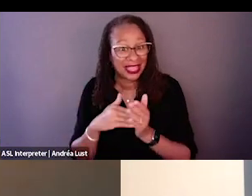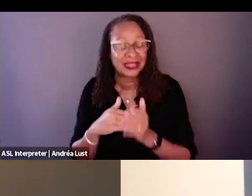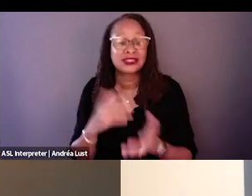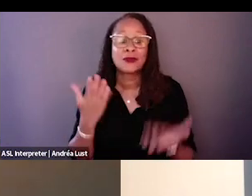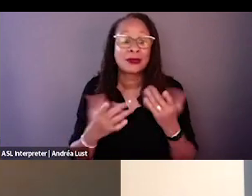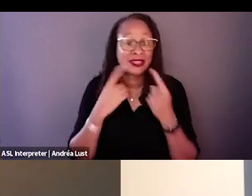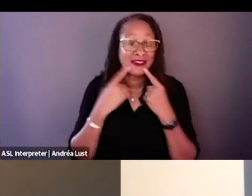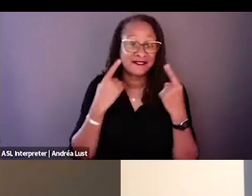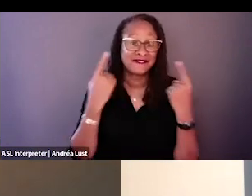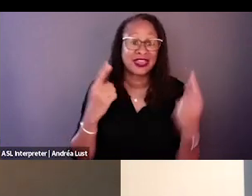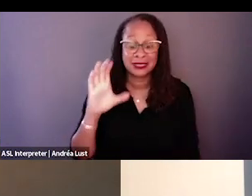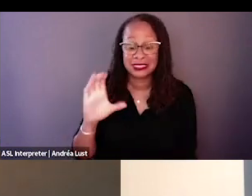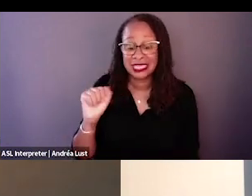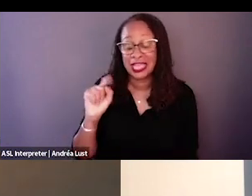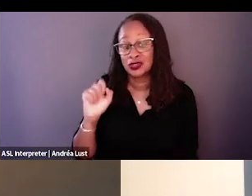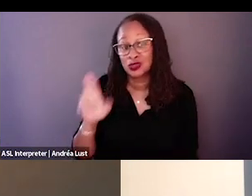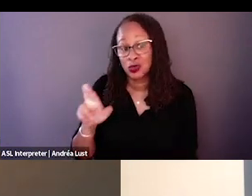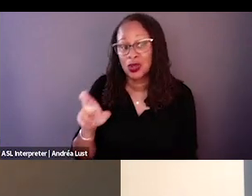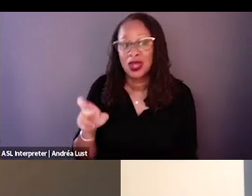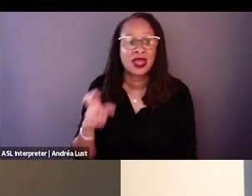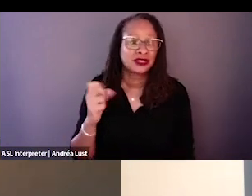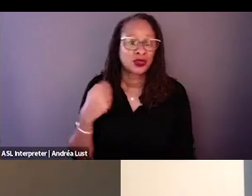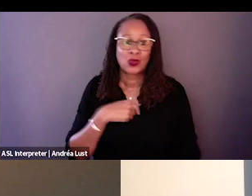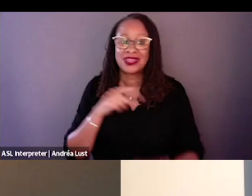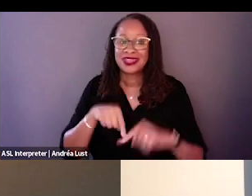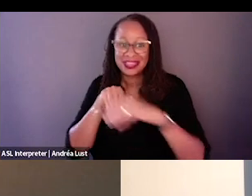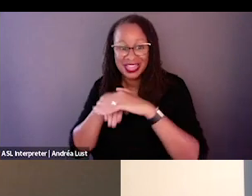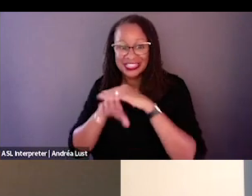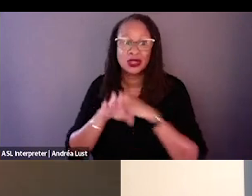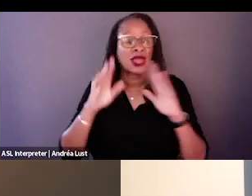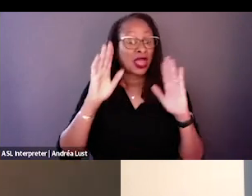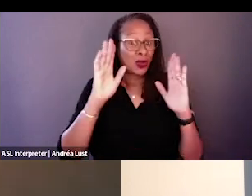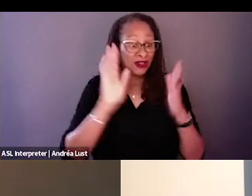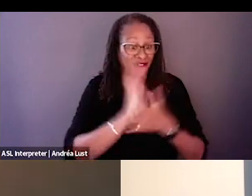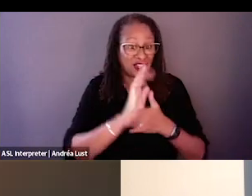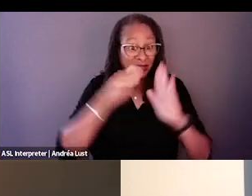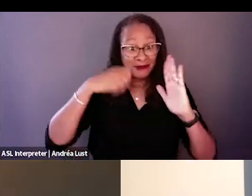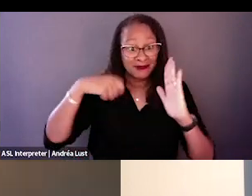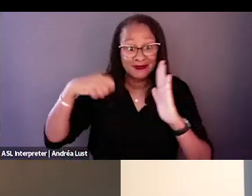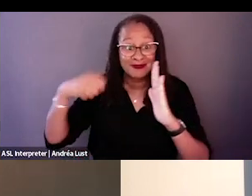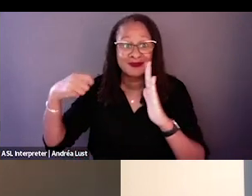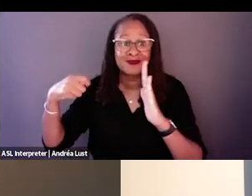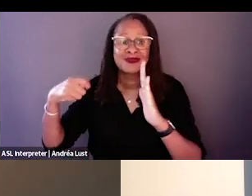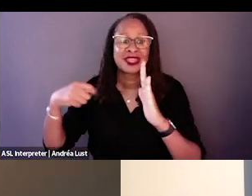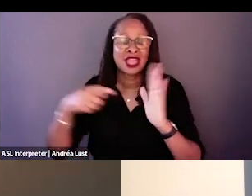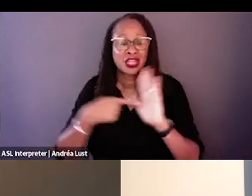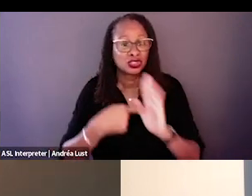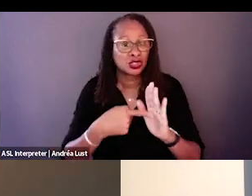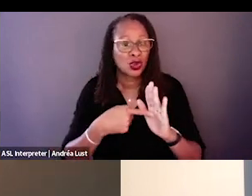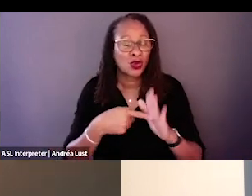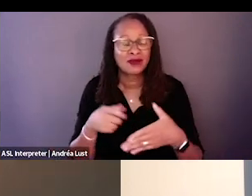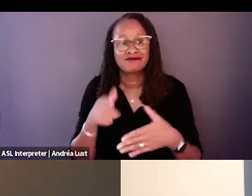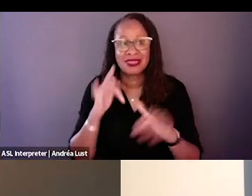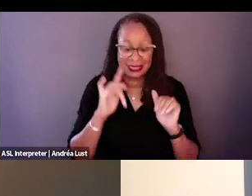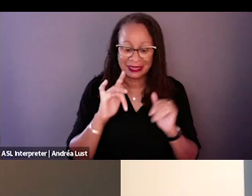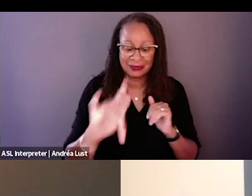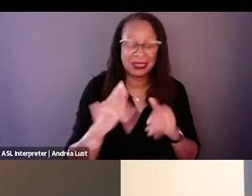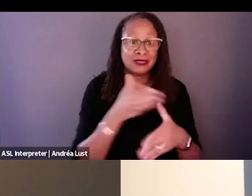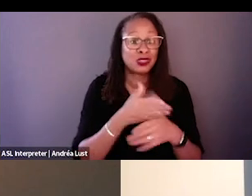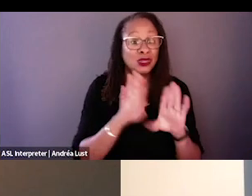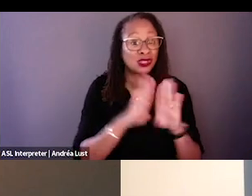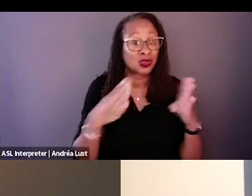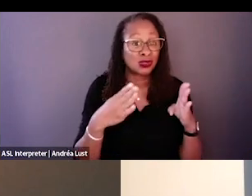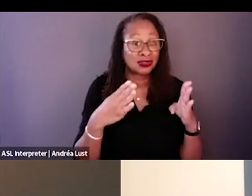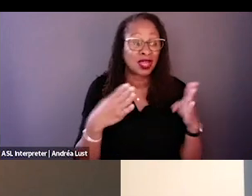was the location he filmed, but Mr. Chandler thinks so, so it could have been that day.